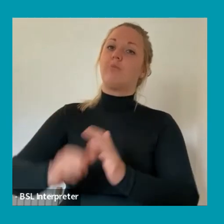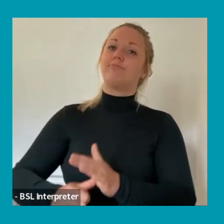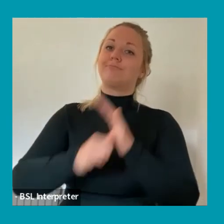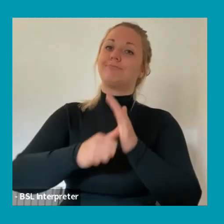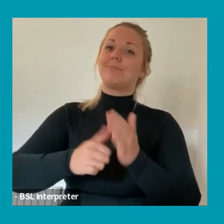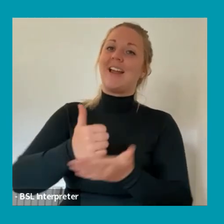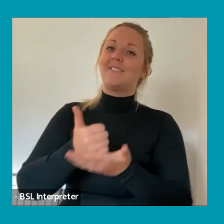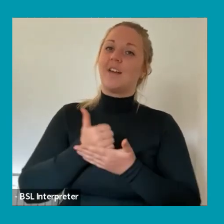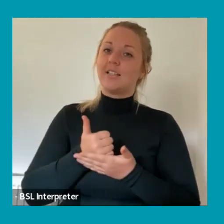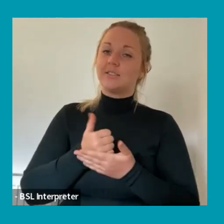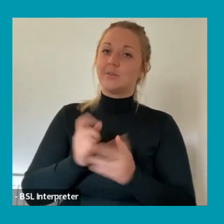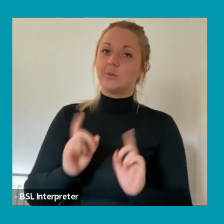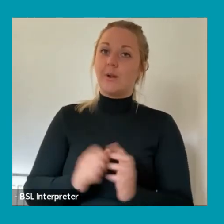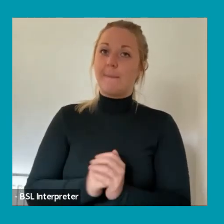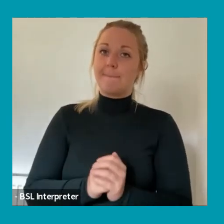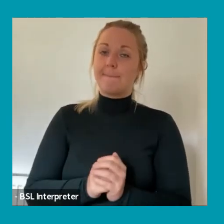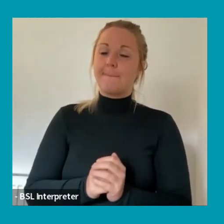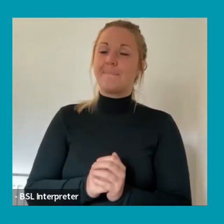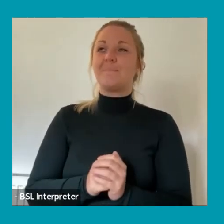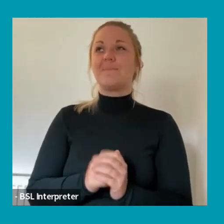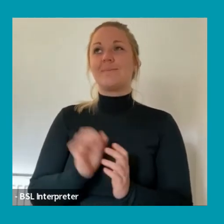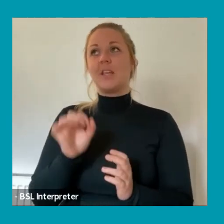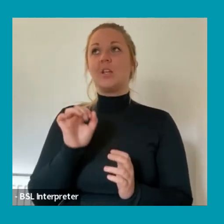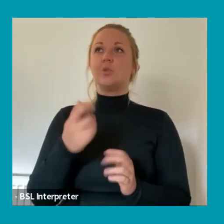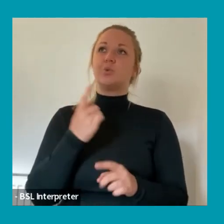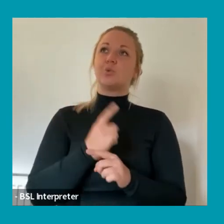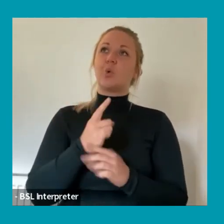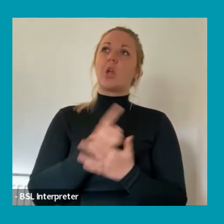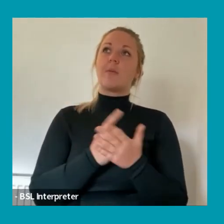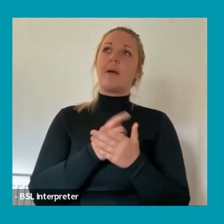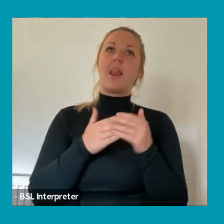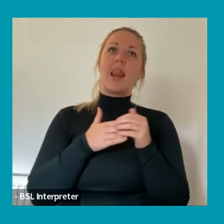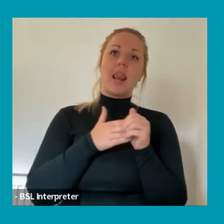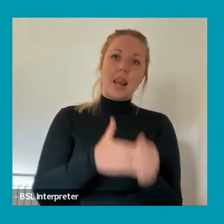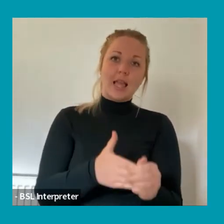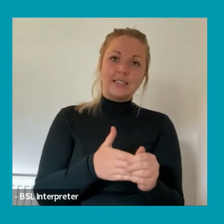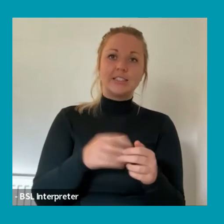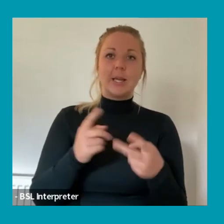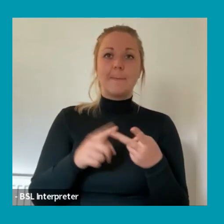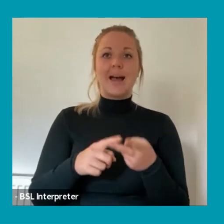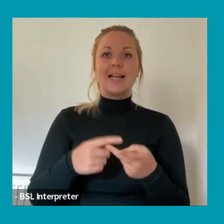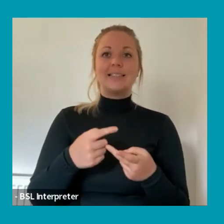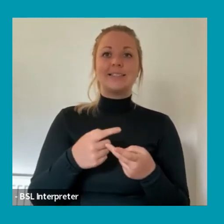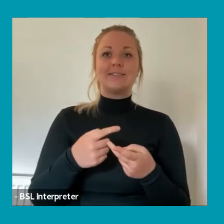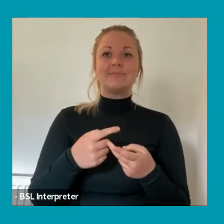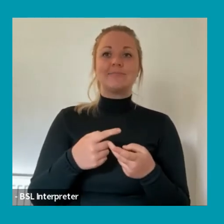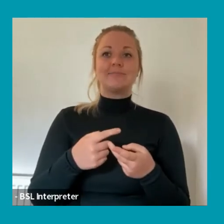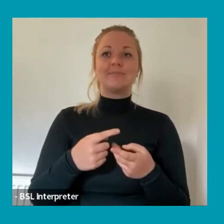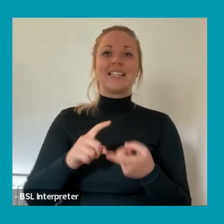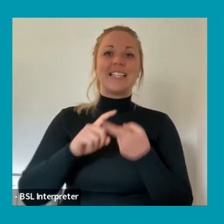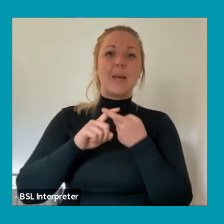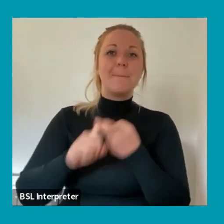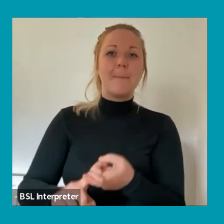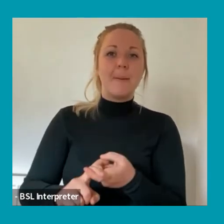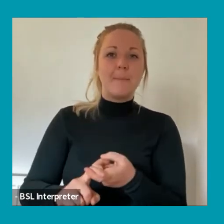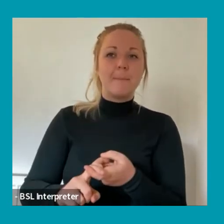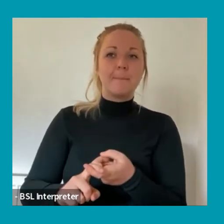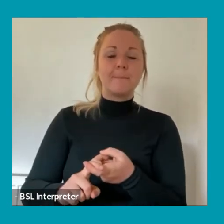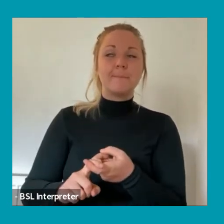You mentioned earlier on about leadership, commitment. I think that's you can do some of these things without it,